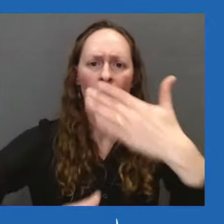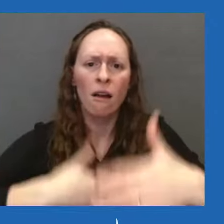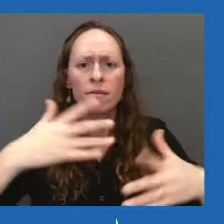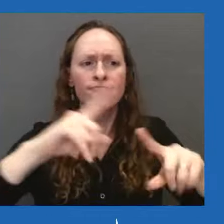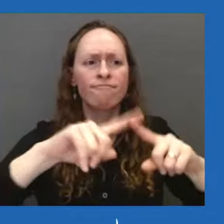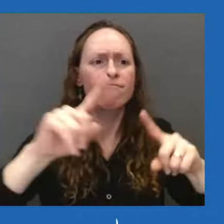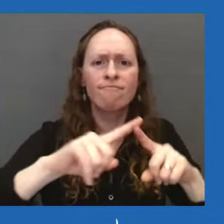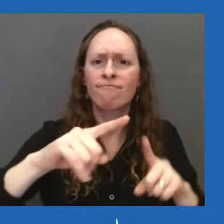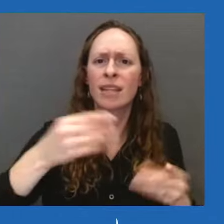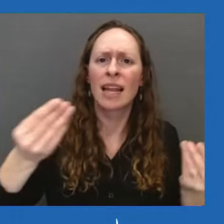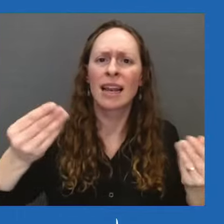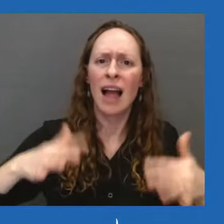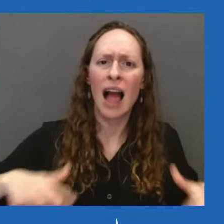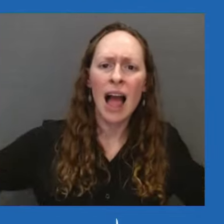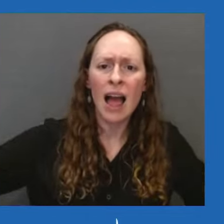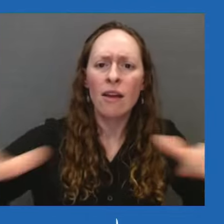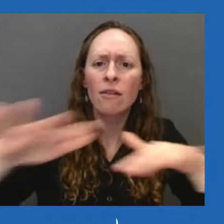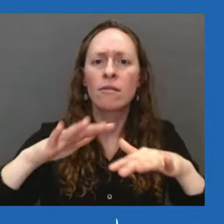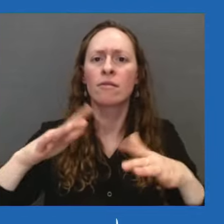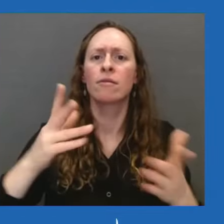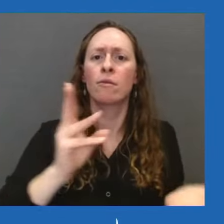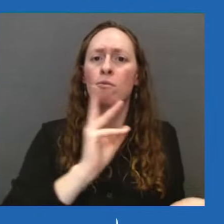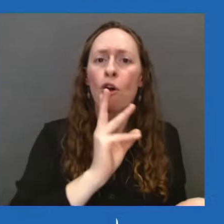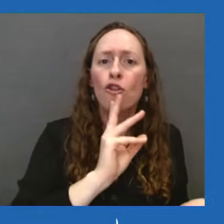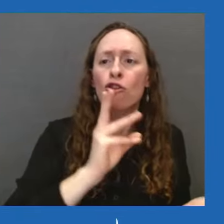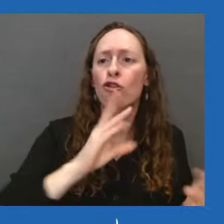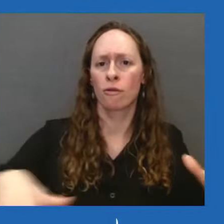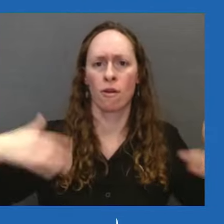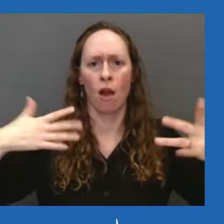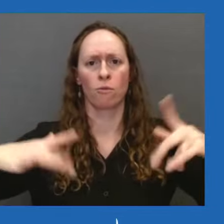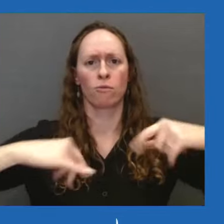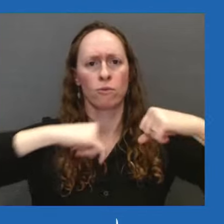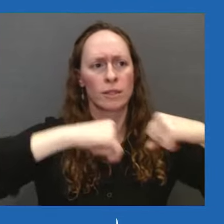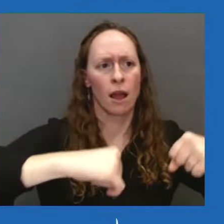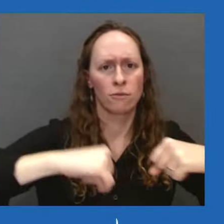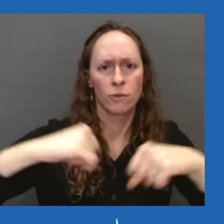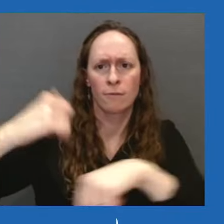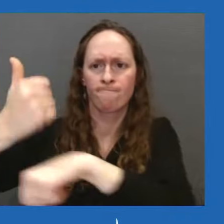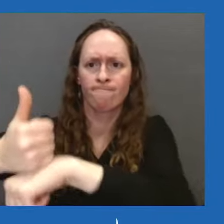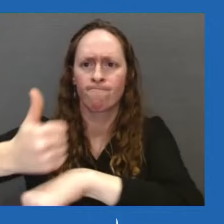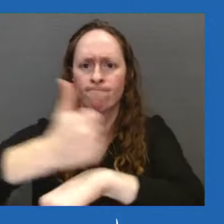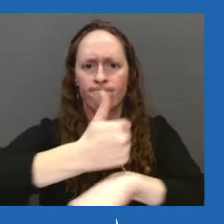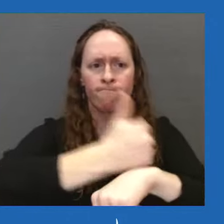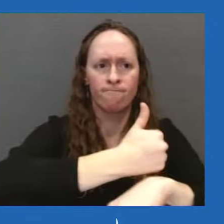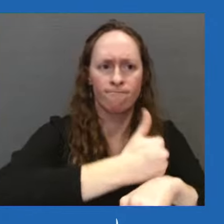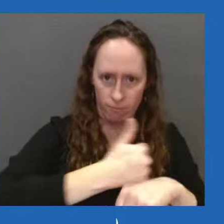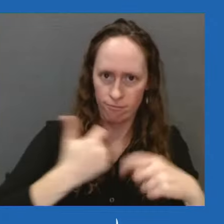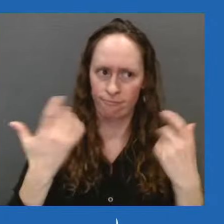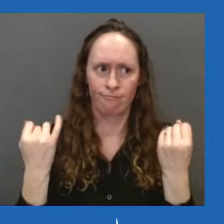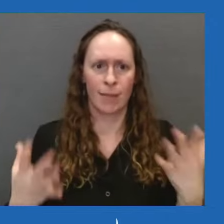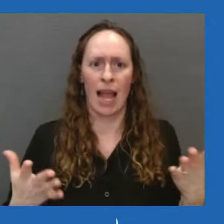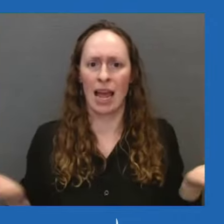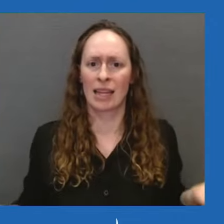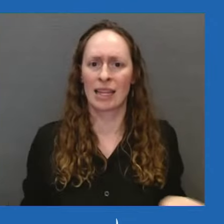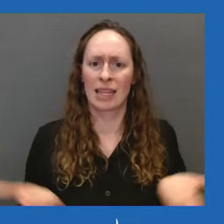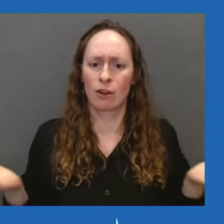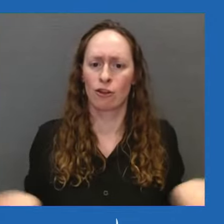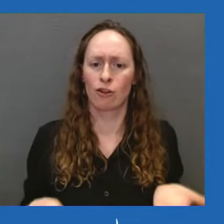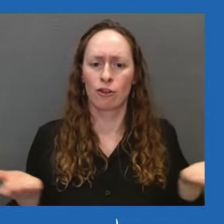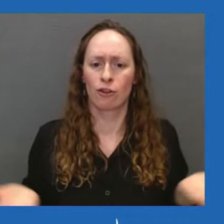at the Camp Hale Continental Divide National Monument, a beautiful place that will never, ever, ever be built on in future generations.